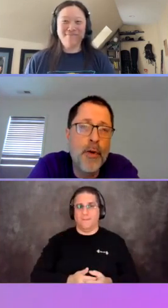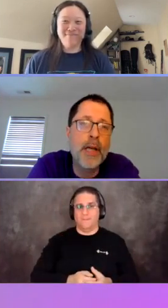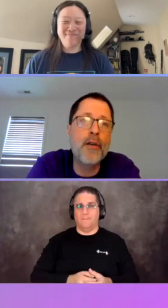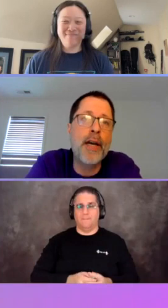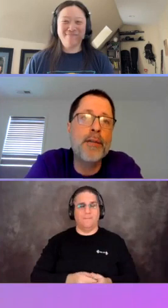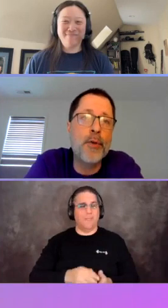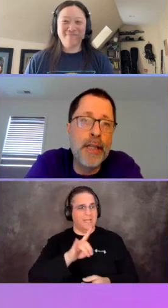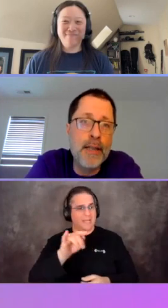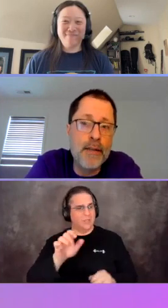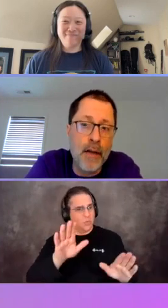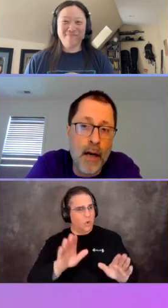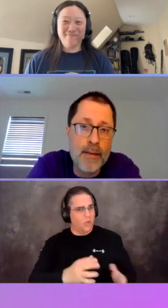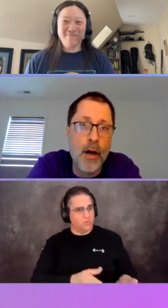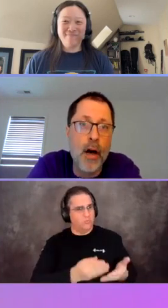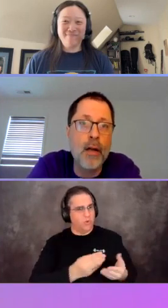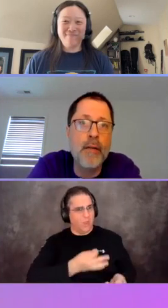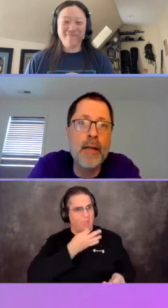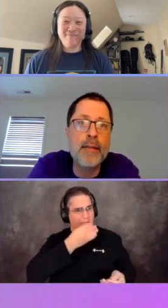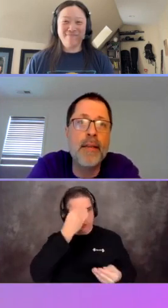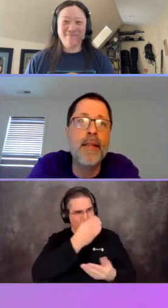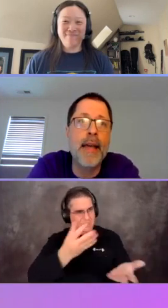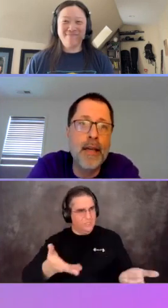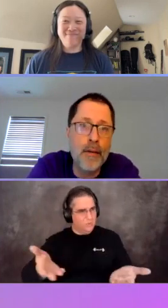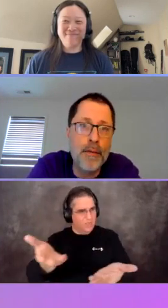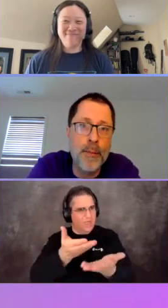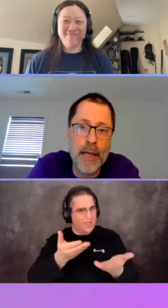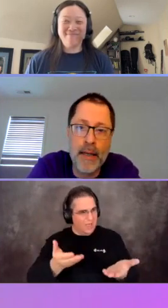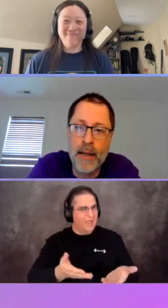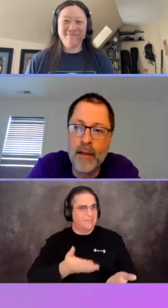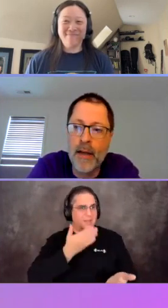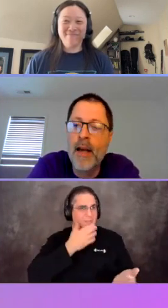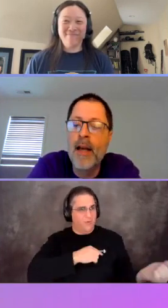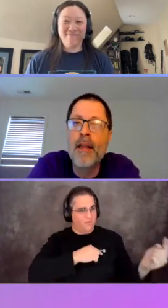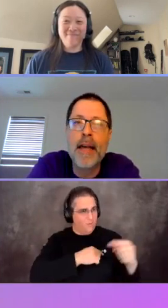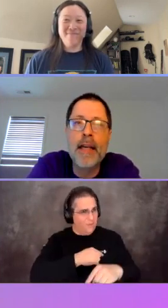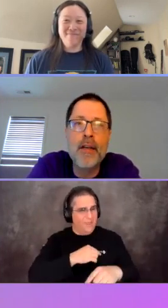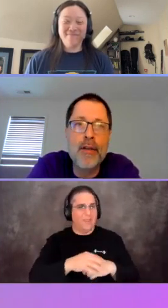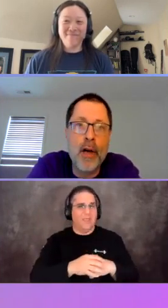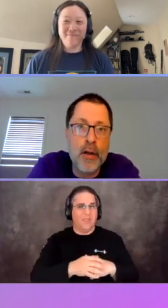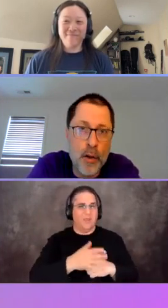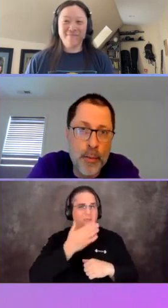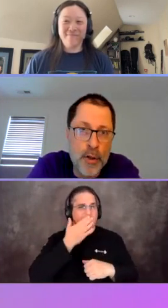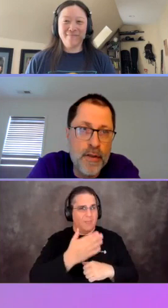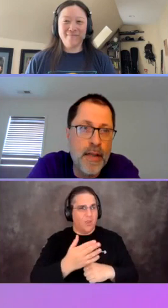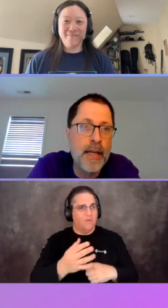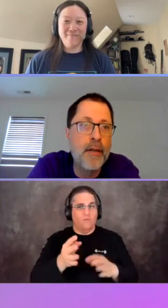for our components. Example, one of the slides mentioned using props to enforce passing of values needed for